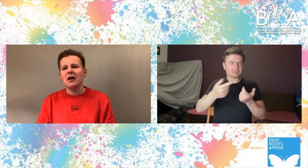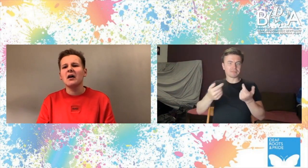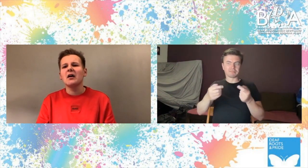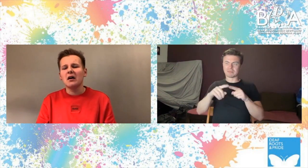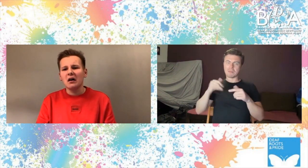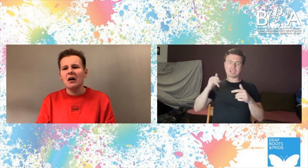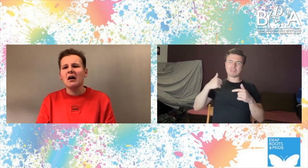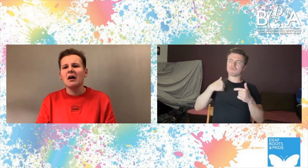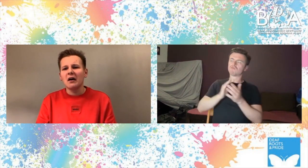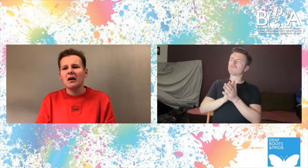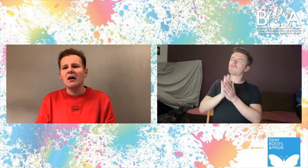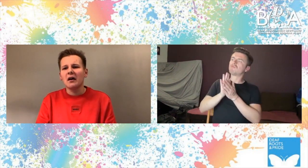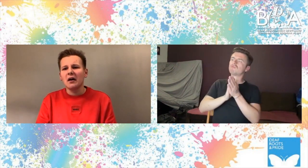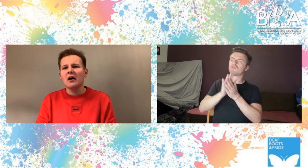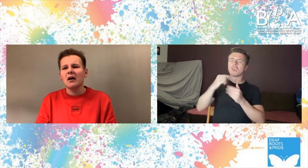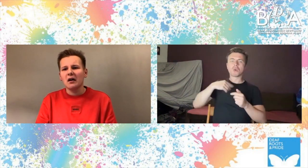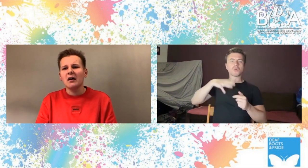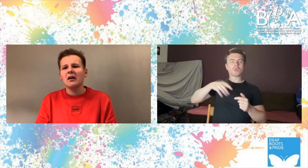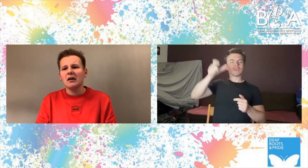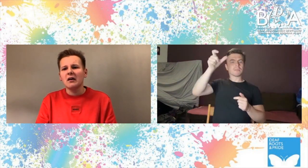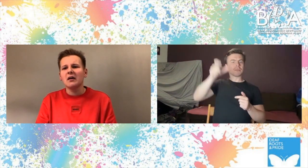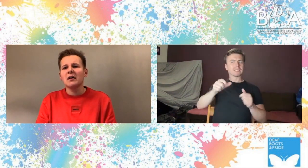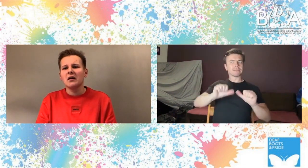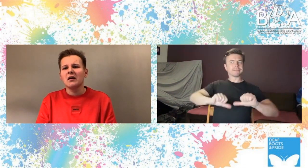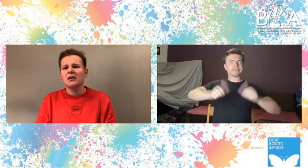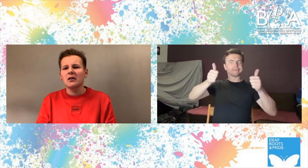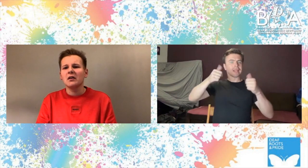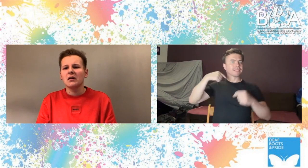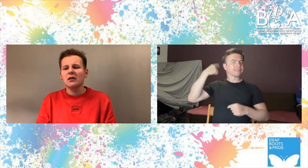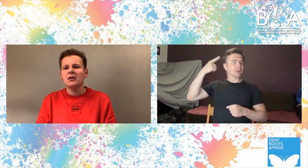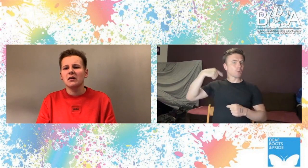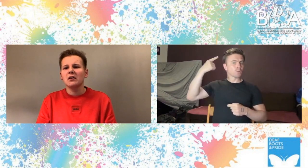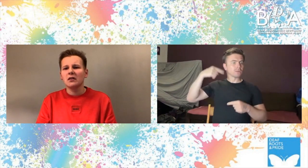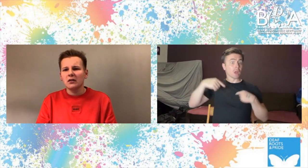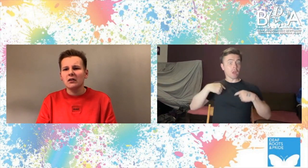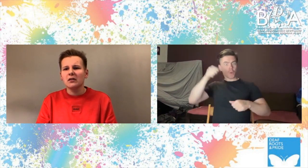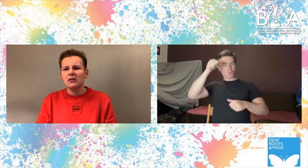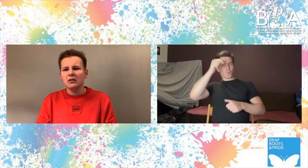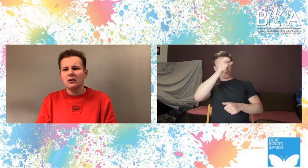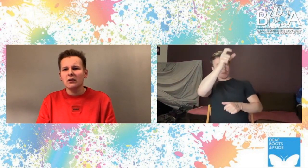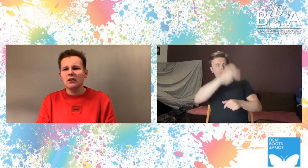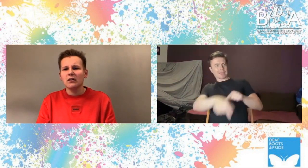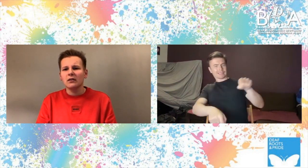If someone is a really good sound recordist, I might recommend them.